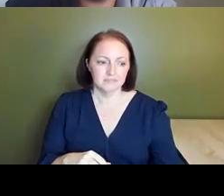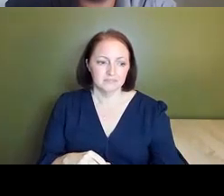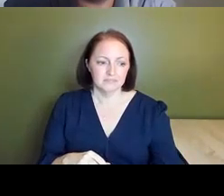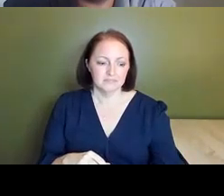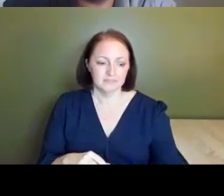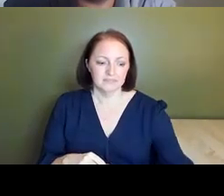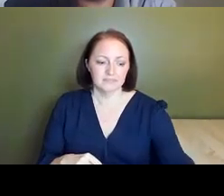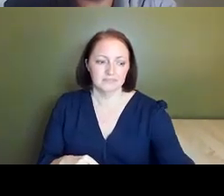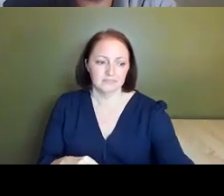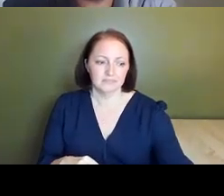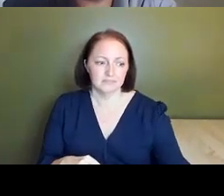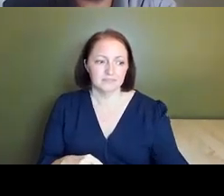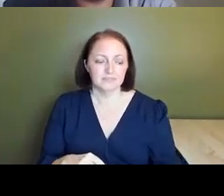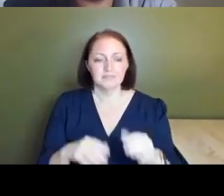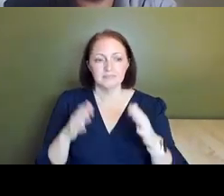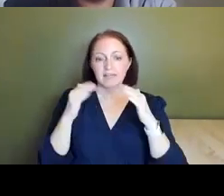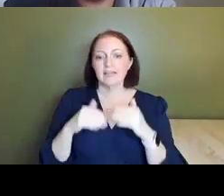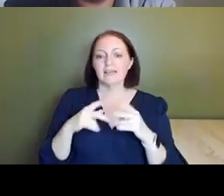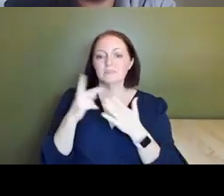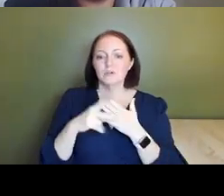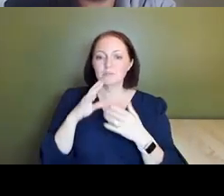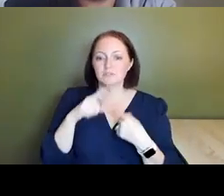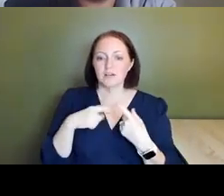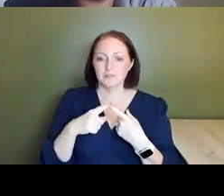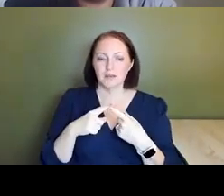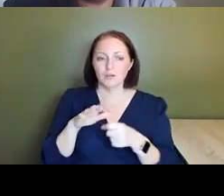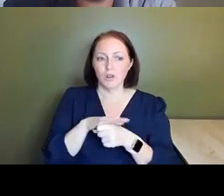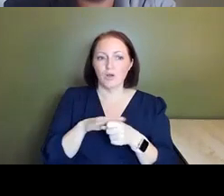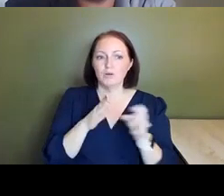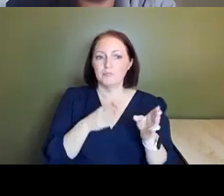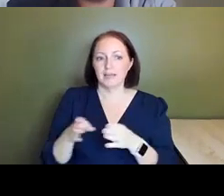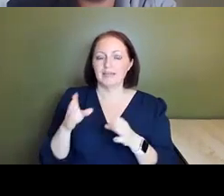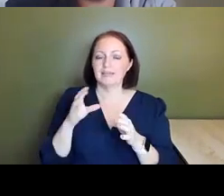next program I’m going to talk about is the Local Planning Councils which we refer